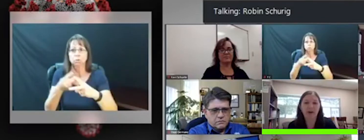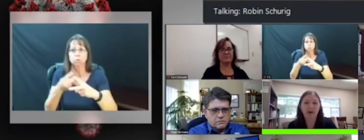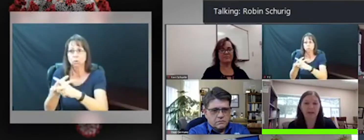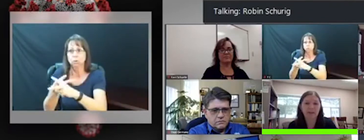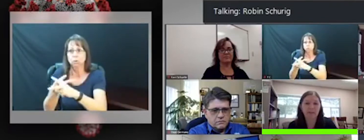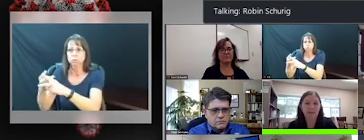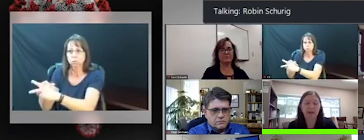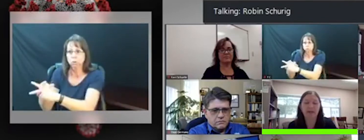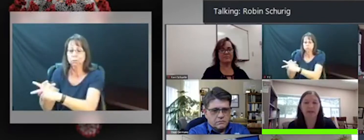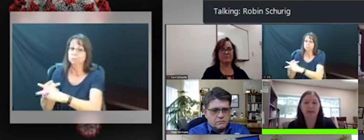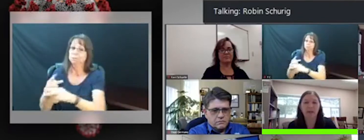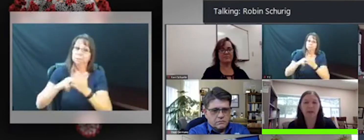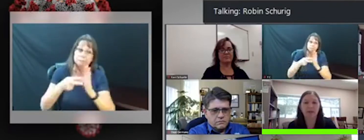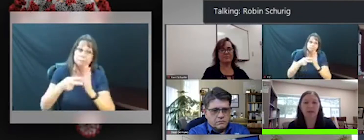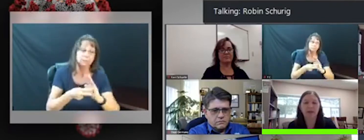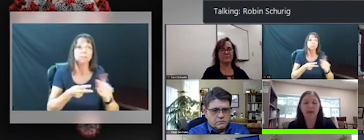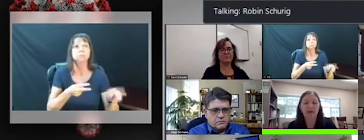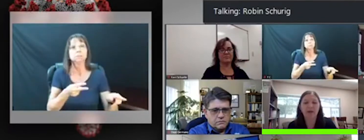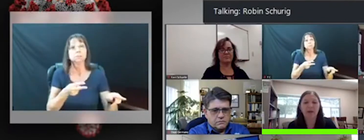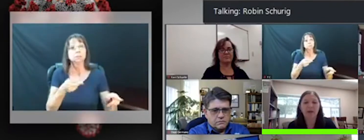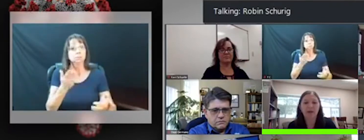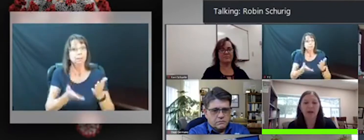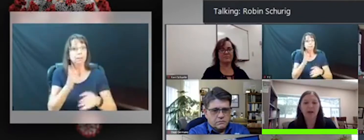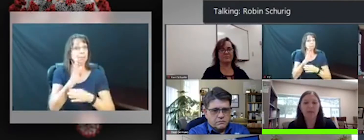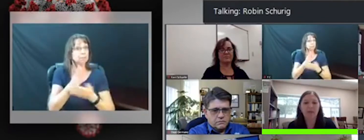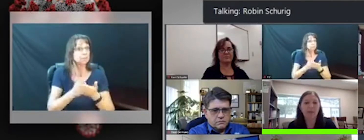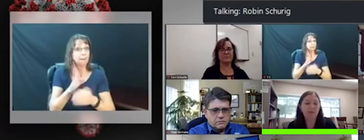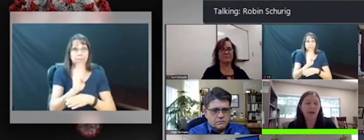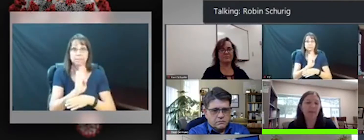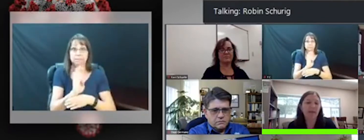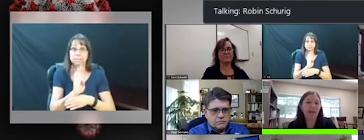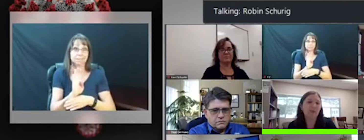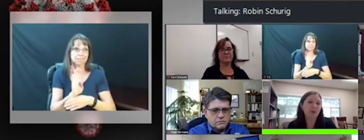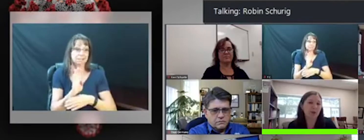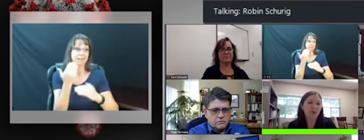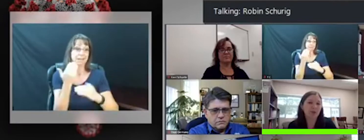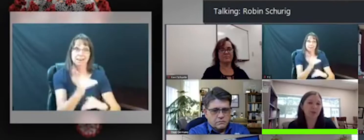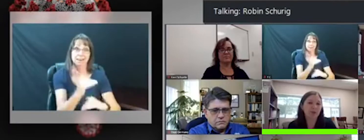provide and some may need to close all together, the purpose behind that is to encourage people